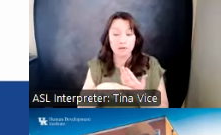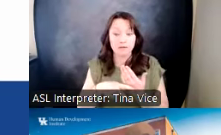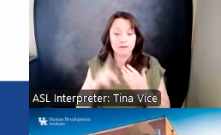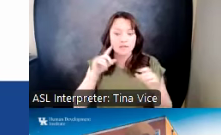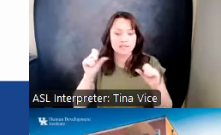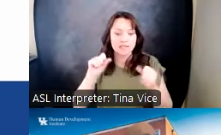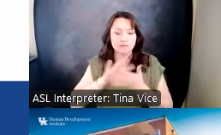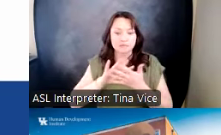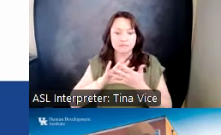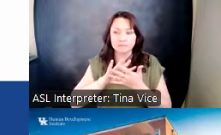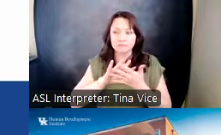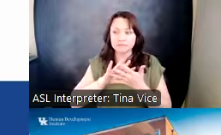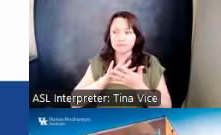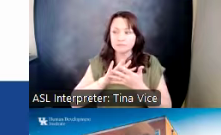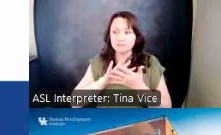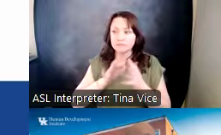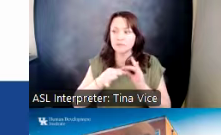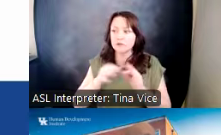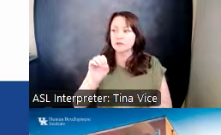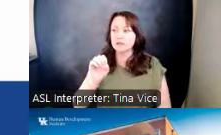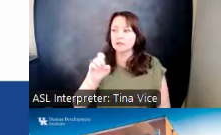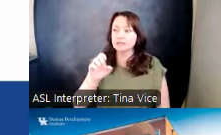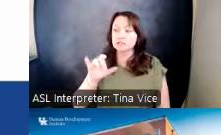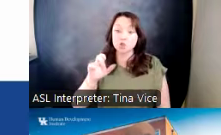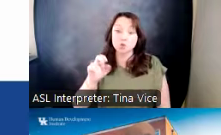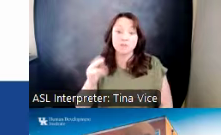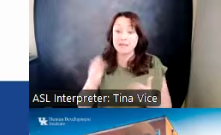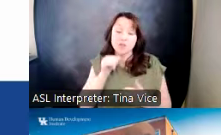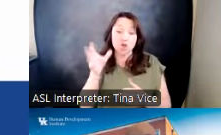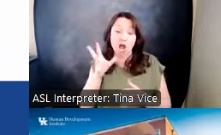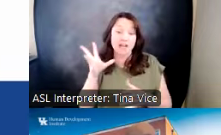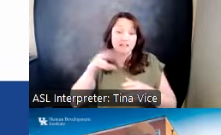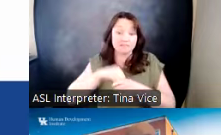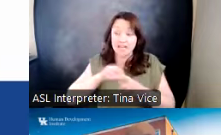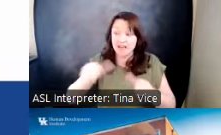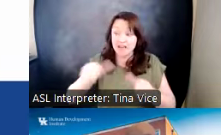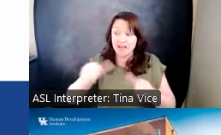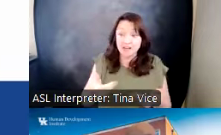or exclusion a pre they just weren't invited. Um segregation the program was